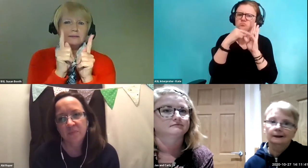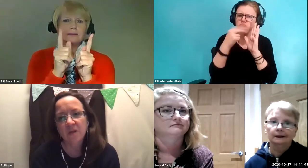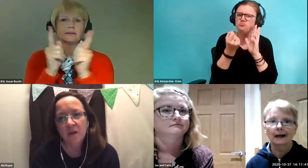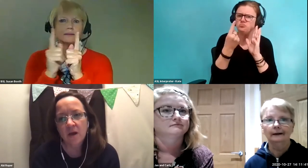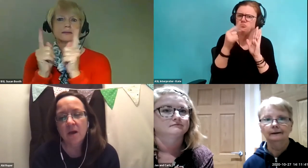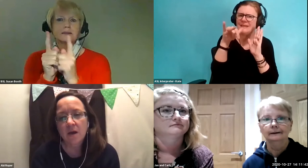yeah